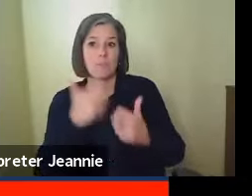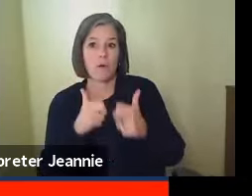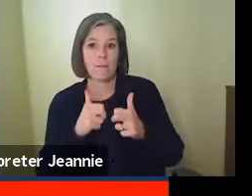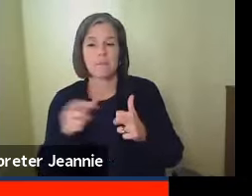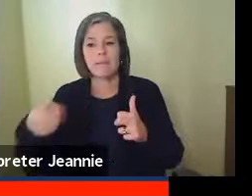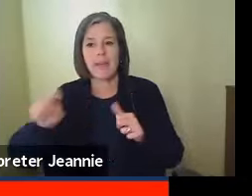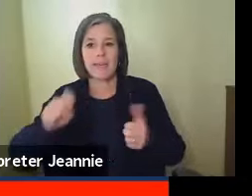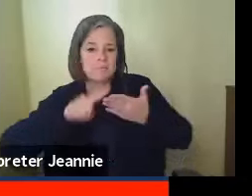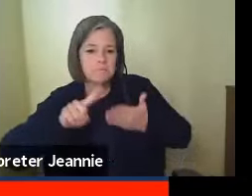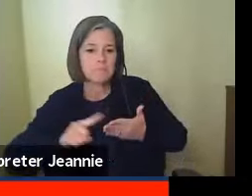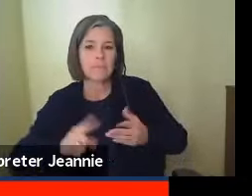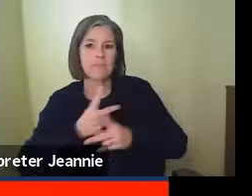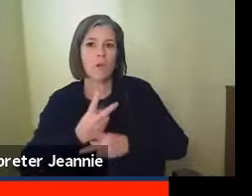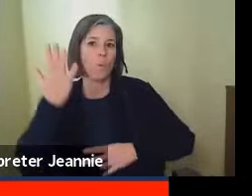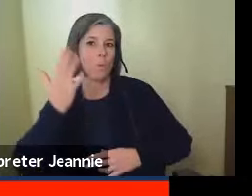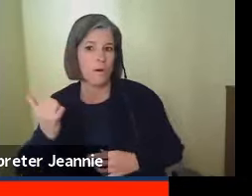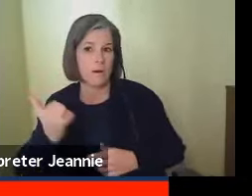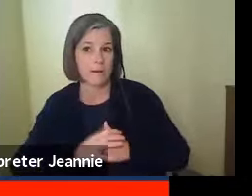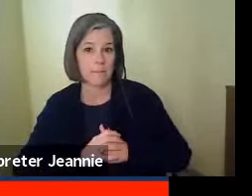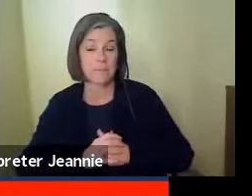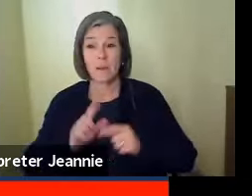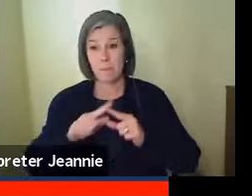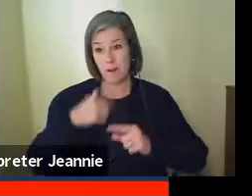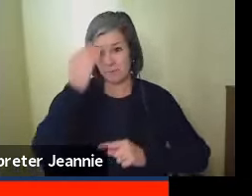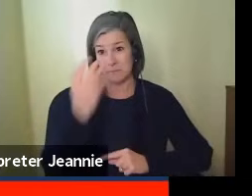sure. I will tell you with 40,000 individuals